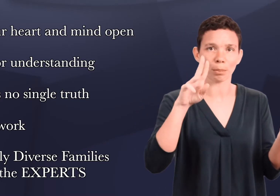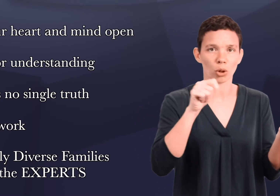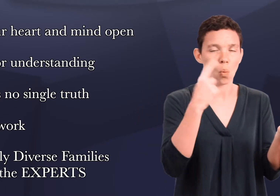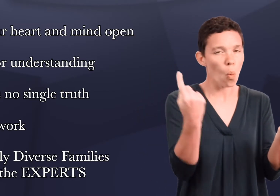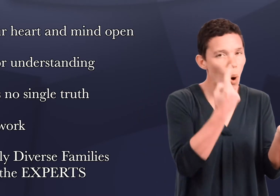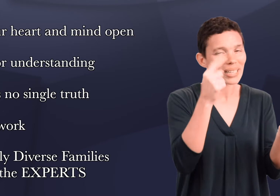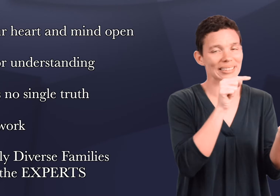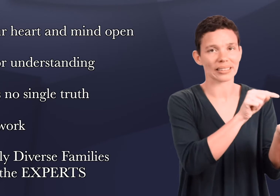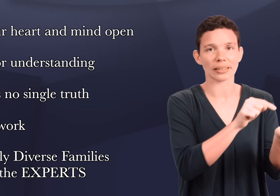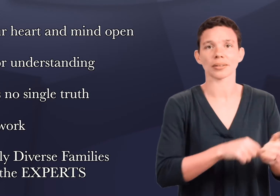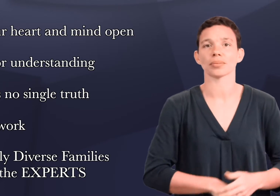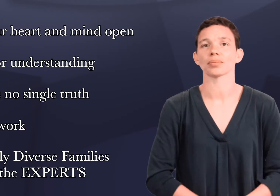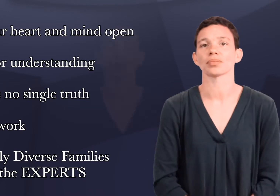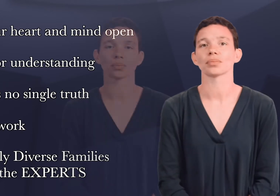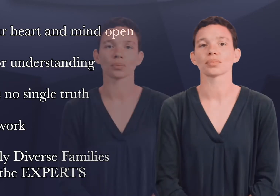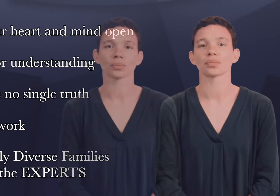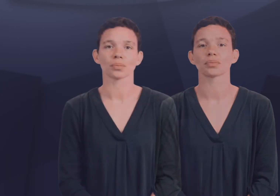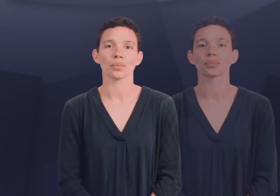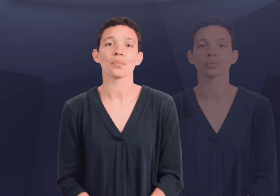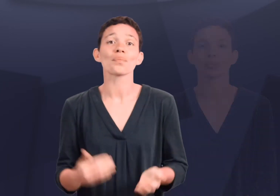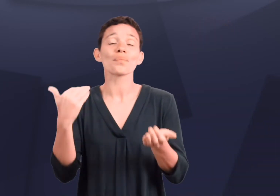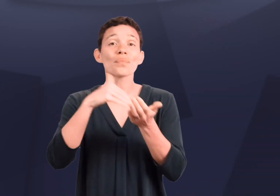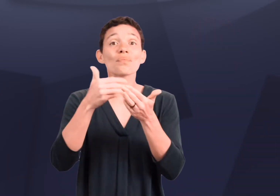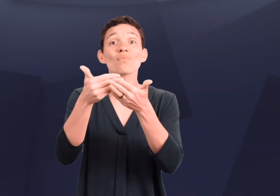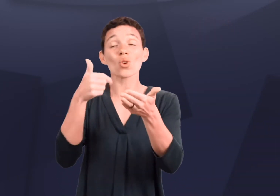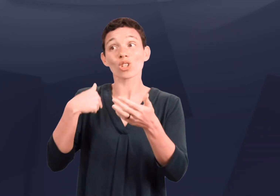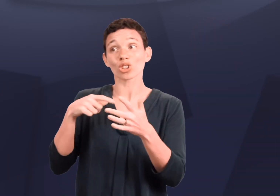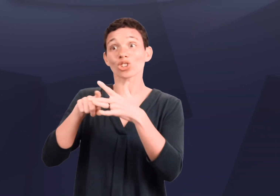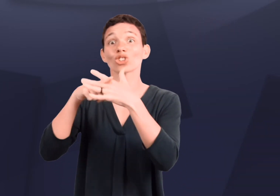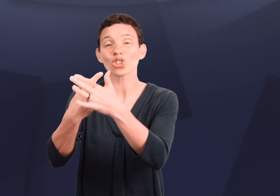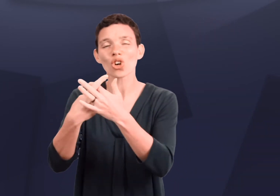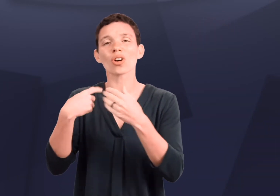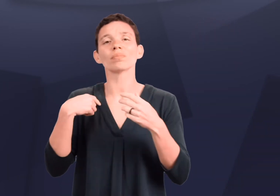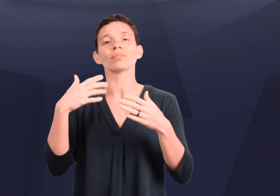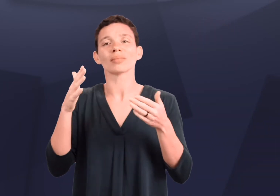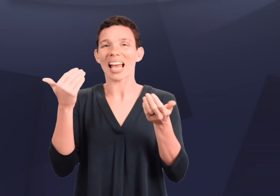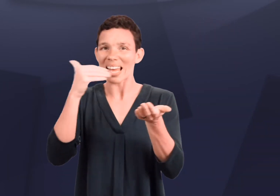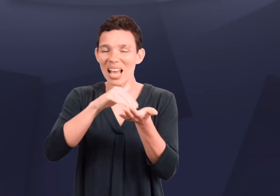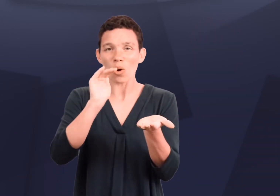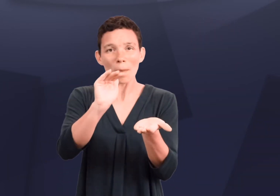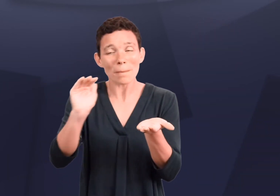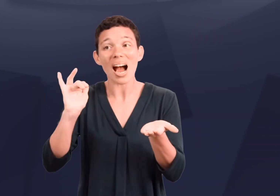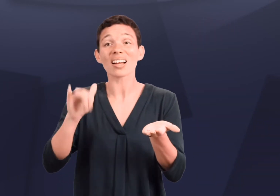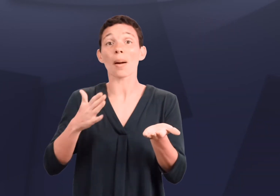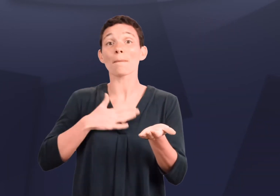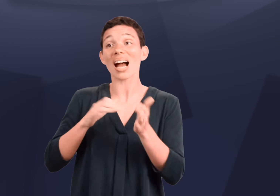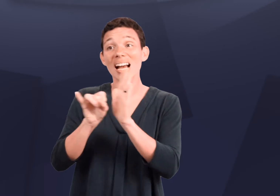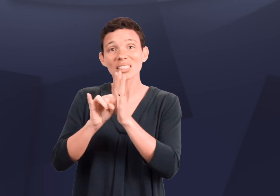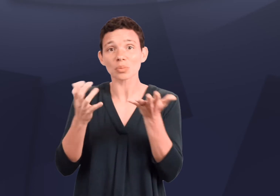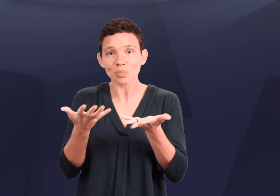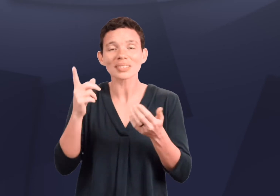but they are always the experts in their own lives. Before I begin this section, I'd like to remind you